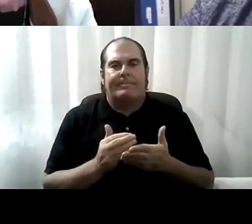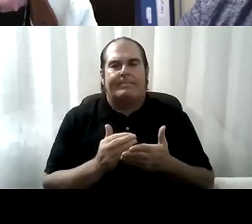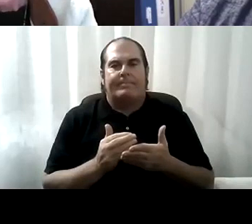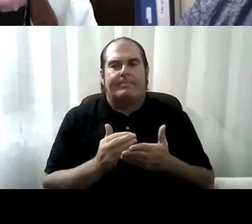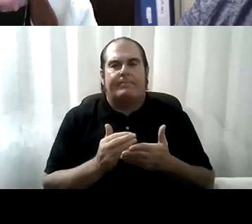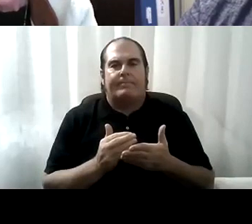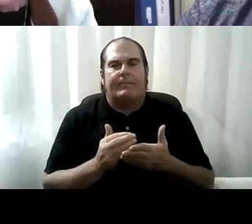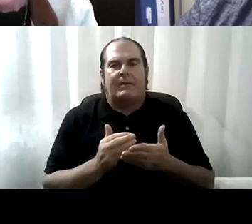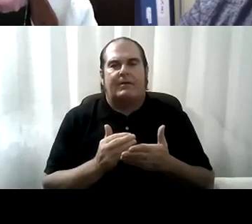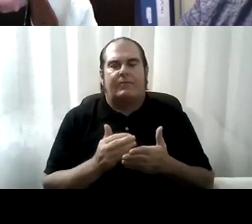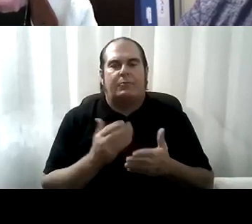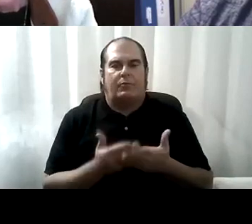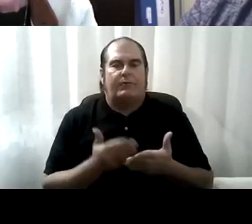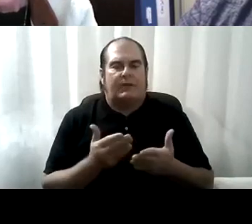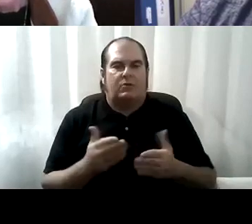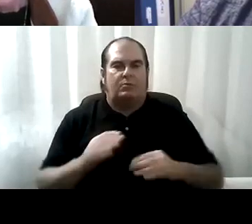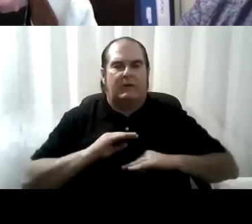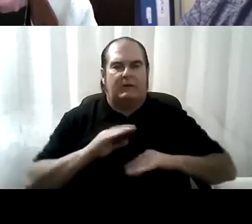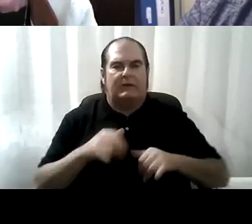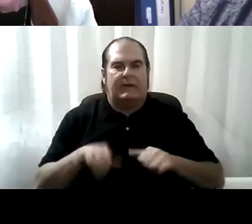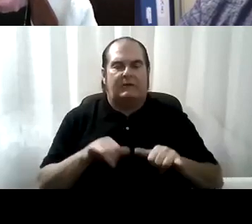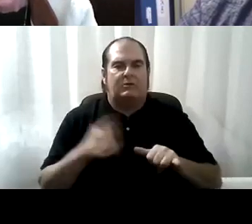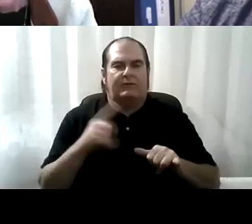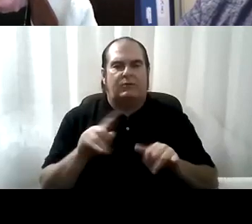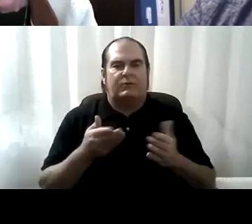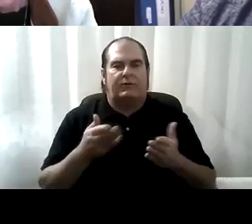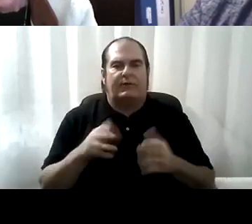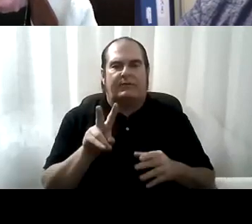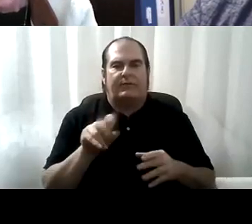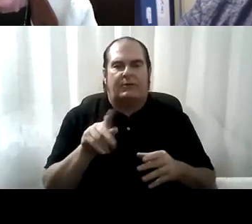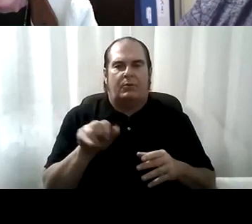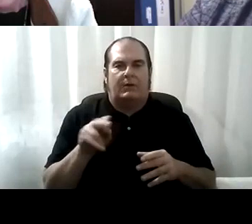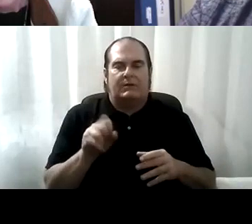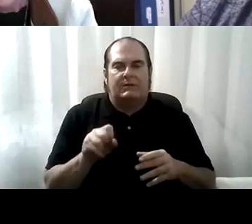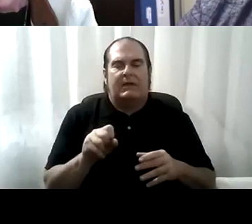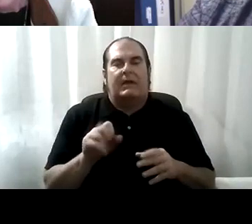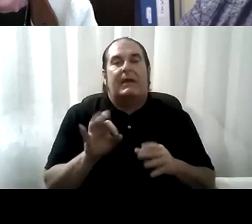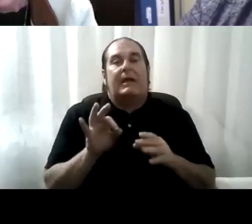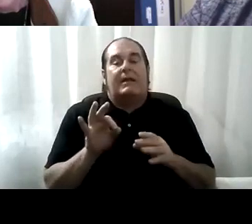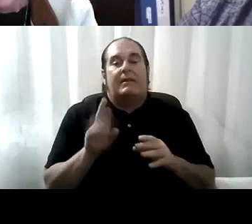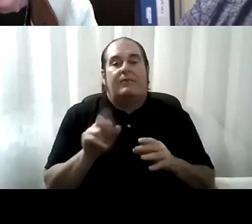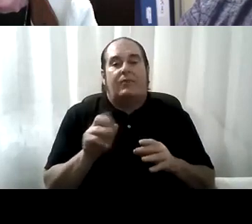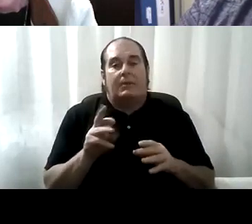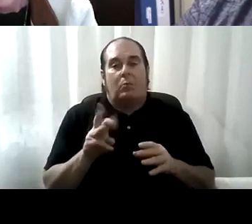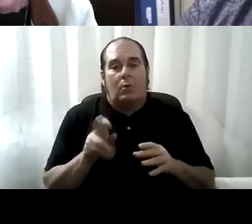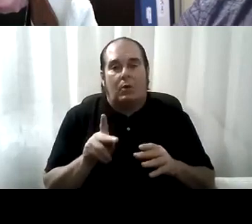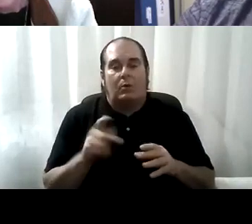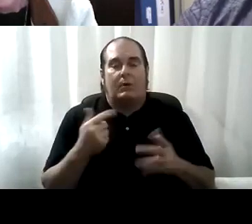And we found that within the framework, we had already established, we could meet those standards.